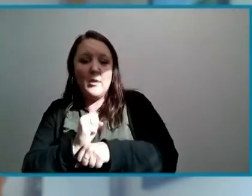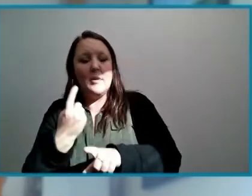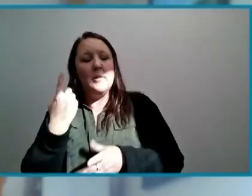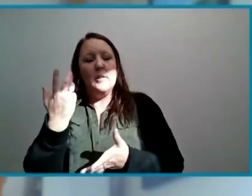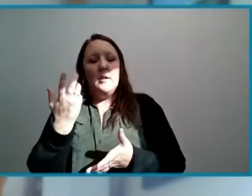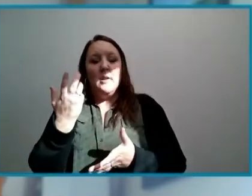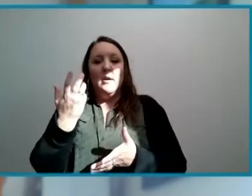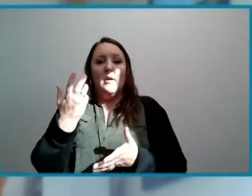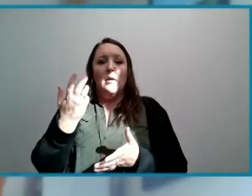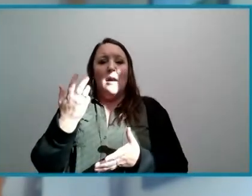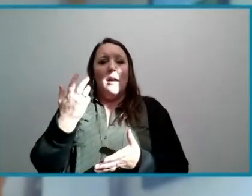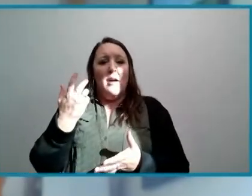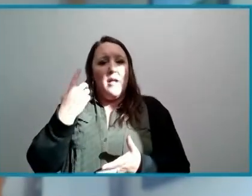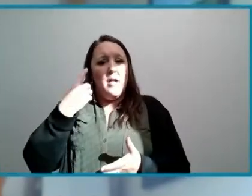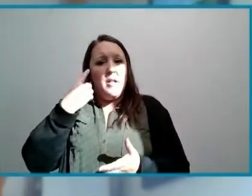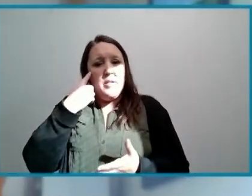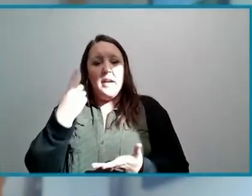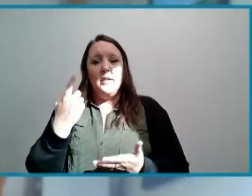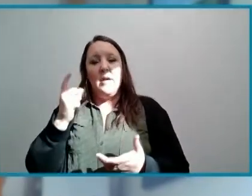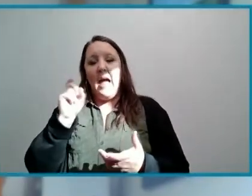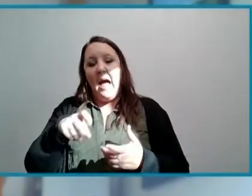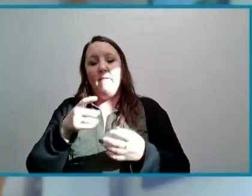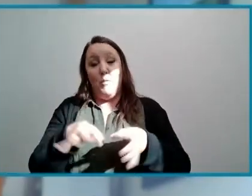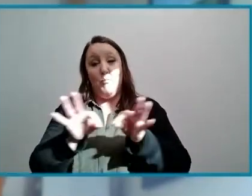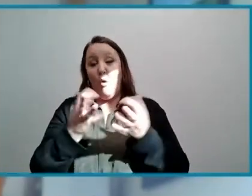it comes back to conversations and building the trust. Um,